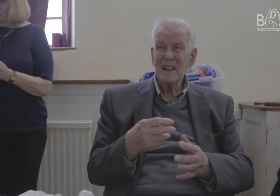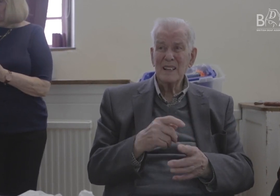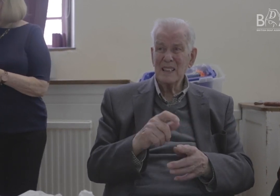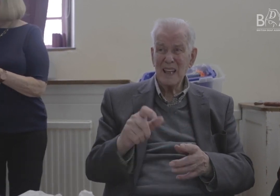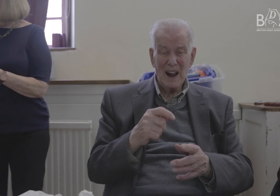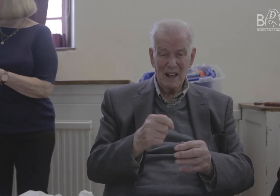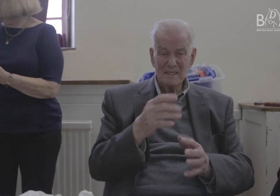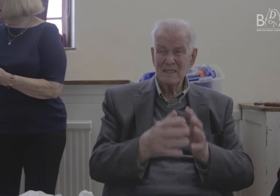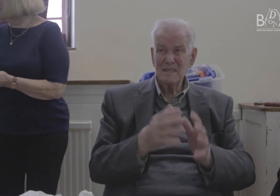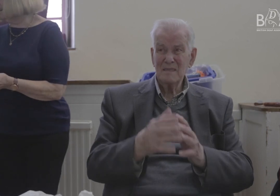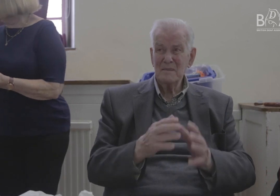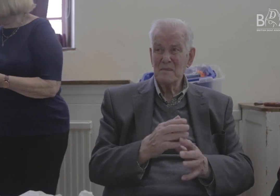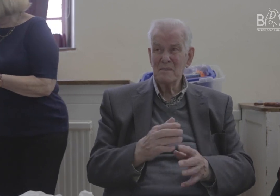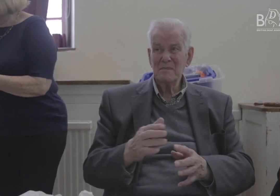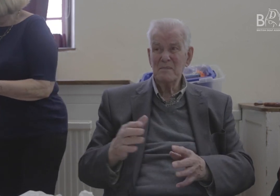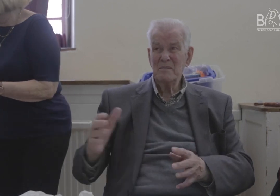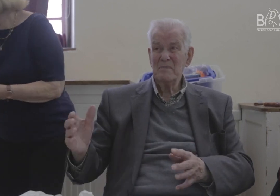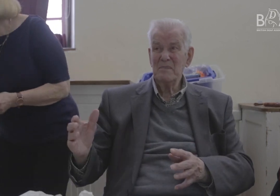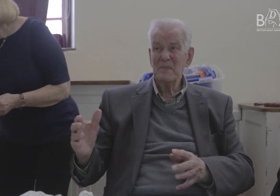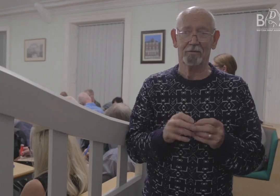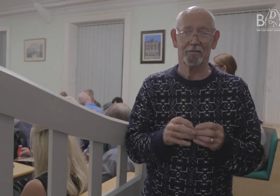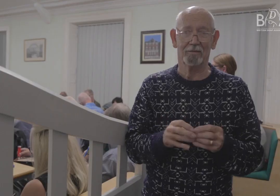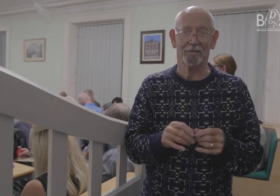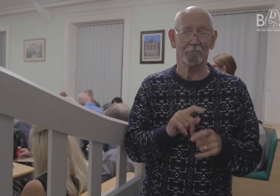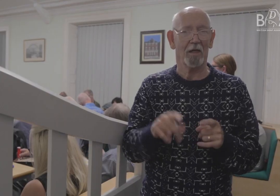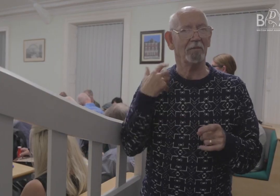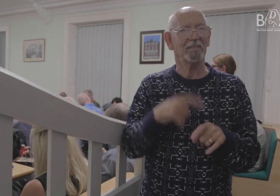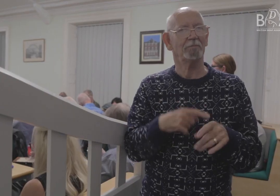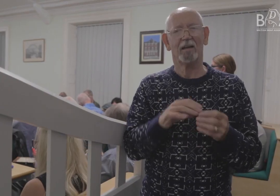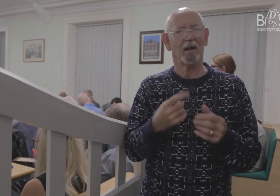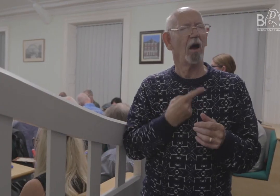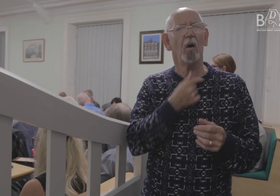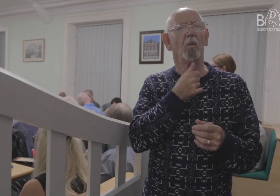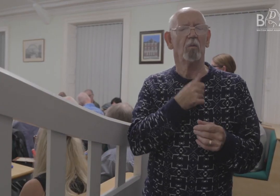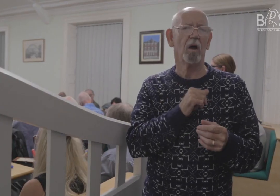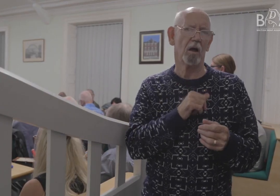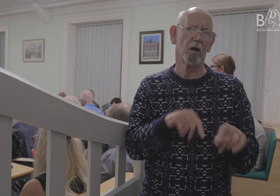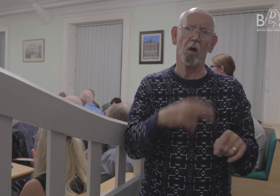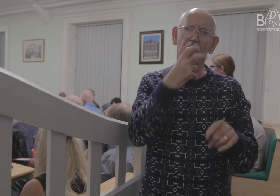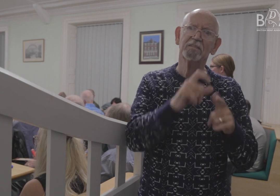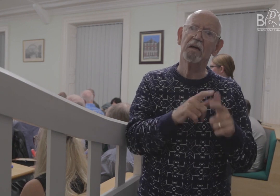everyone was signing. In the old days, sign language relied a lot